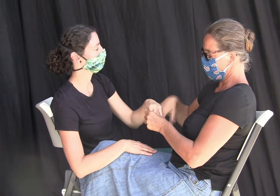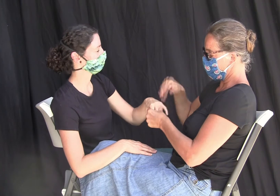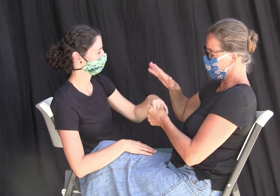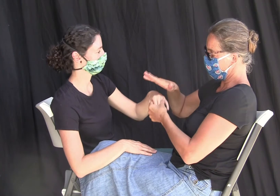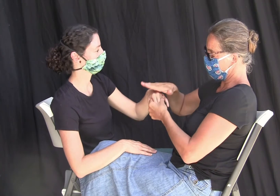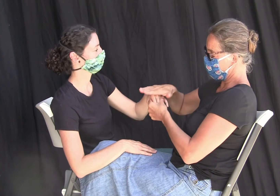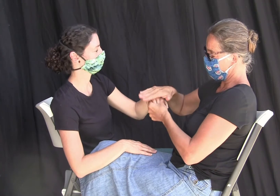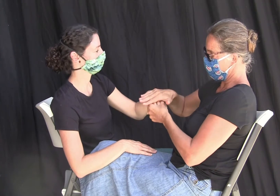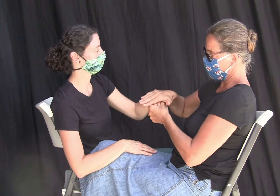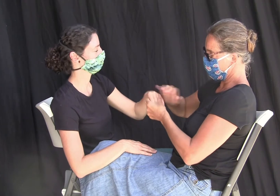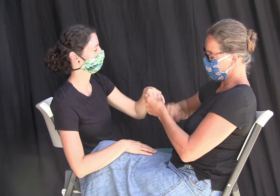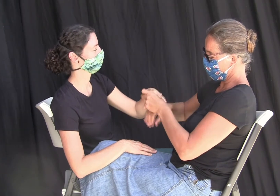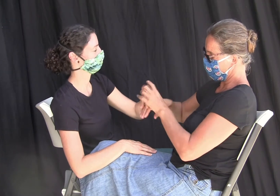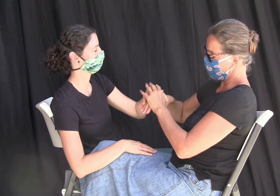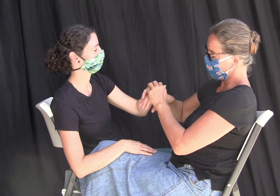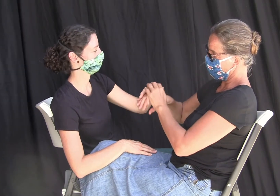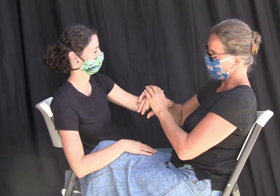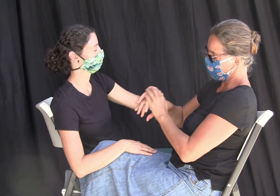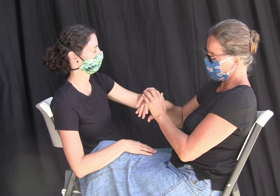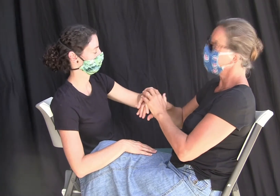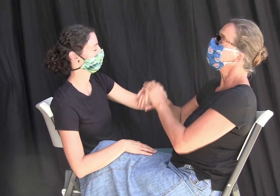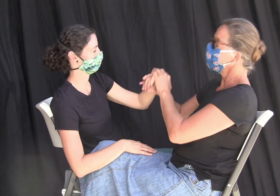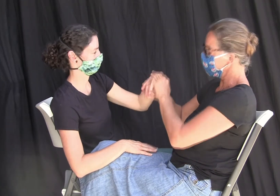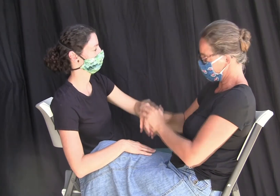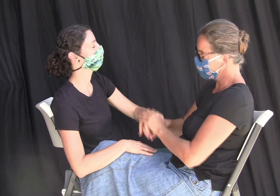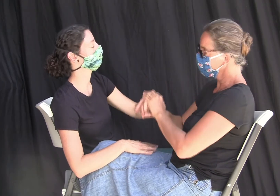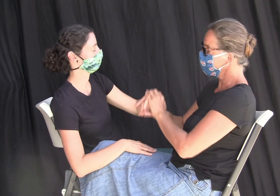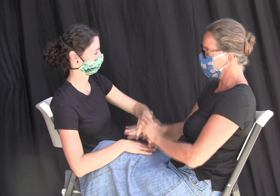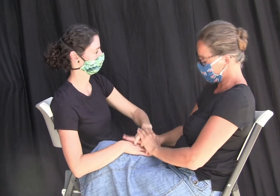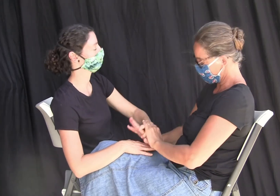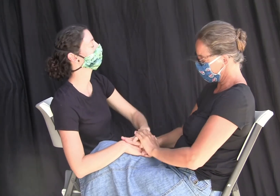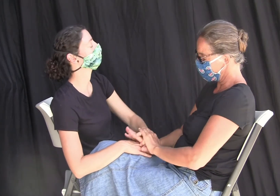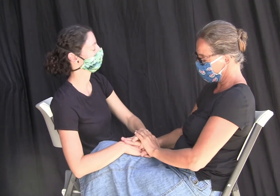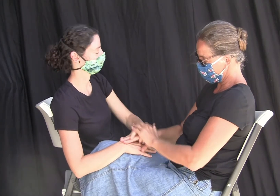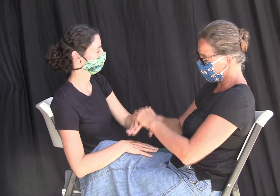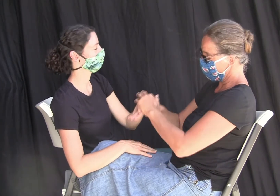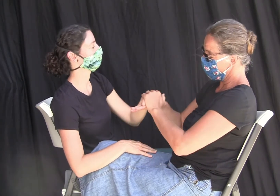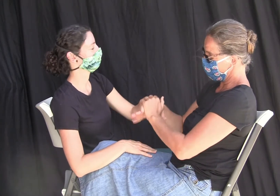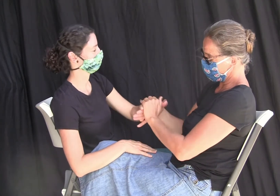Her hand stays attached and in position as my hand moves between the two of us as I talk.